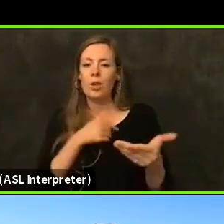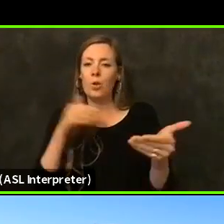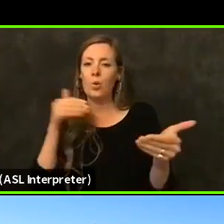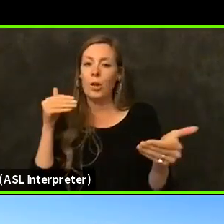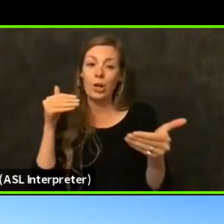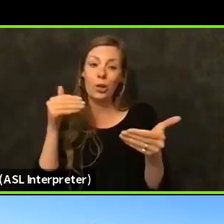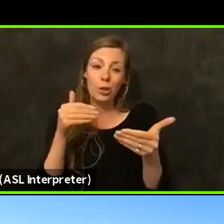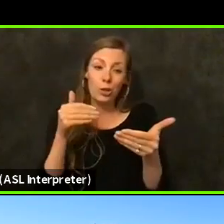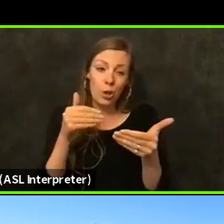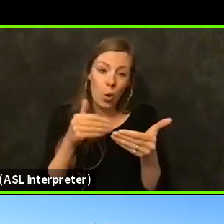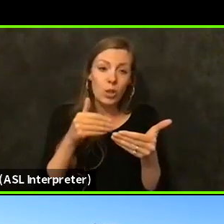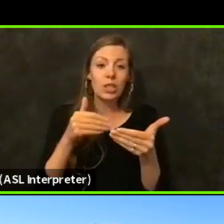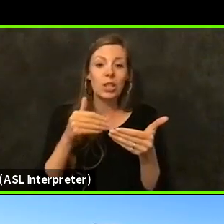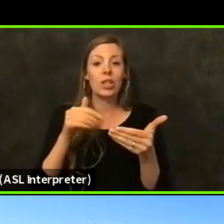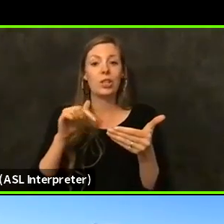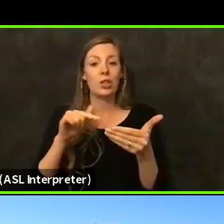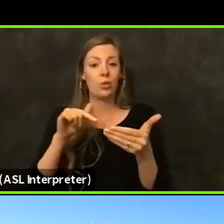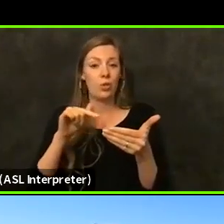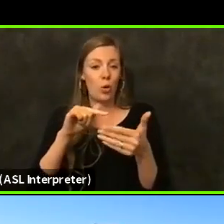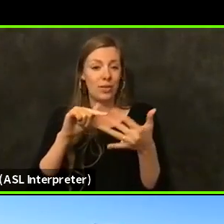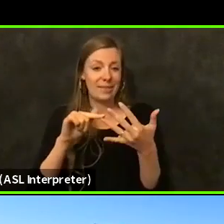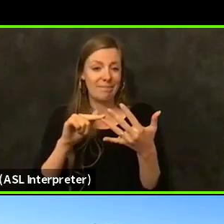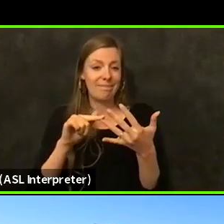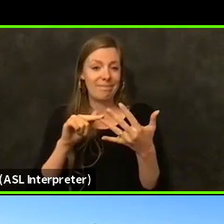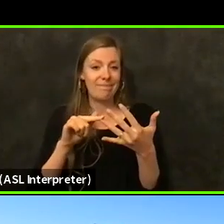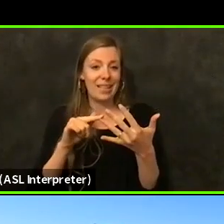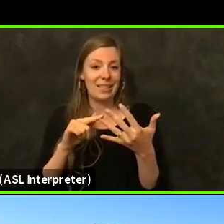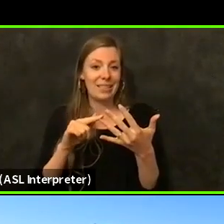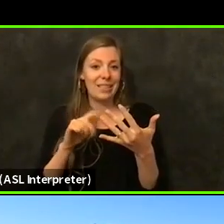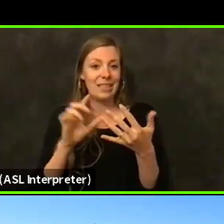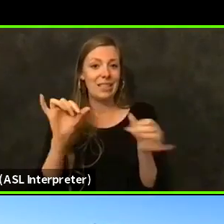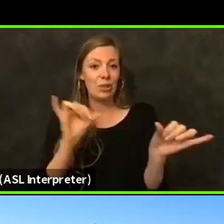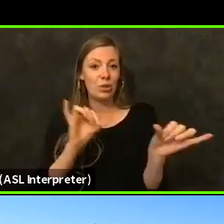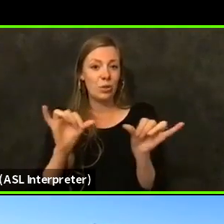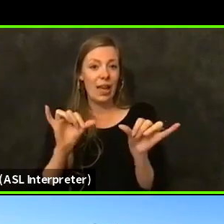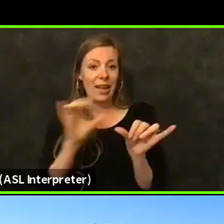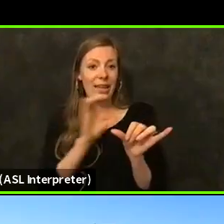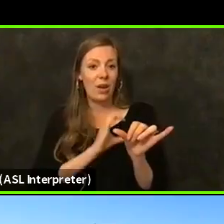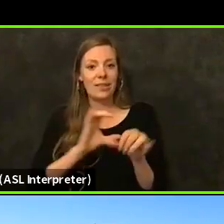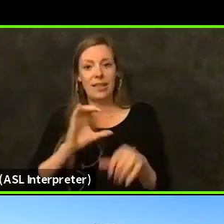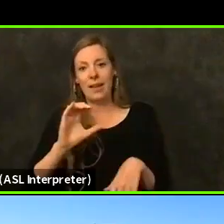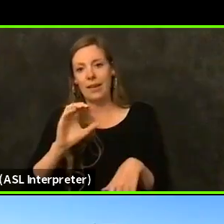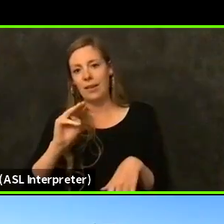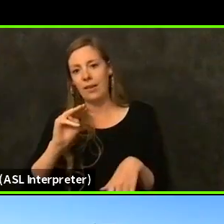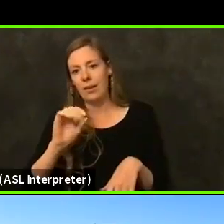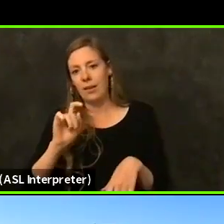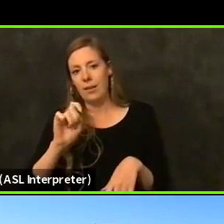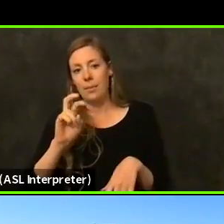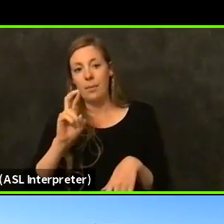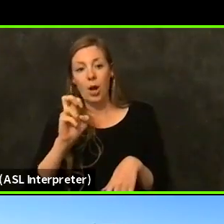of those characteristics to counties like Monterey, to Larry and to the ones that